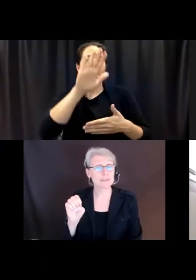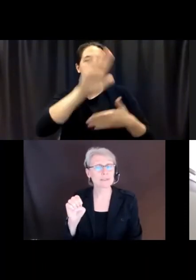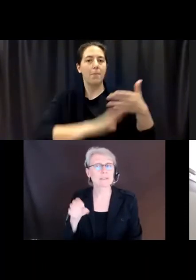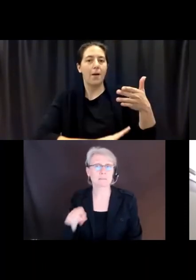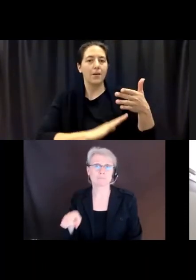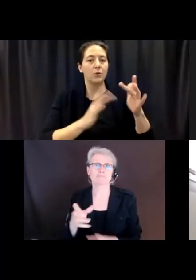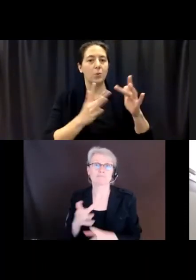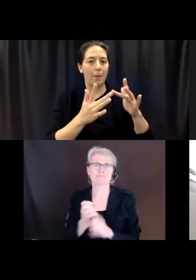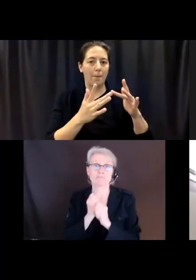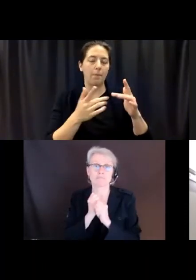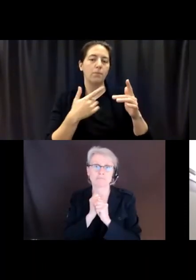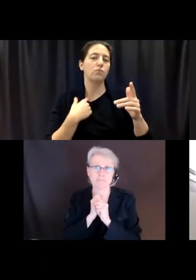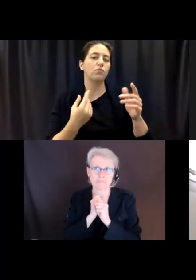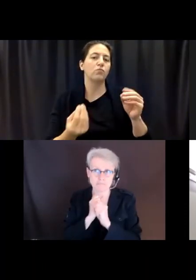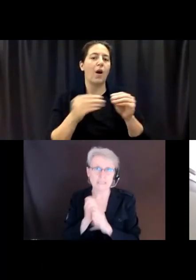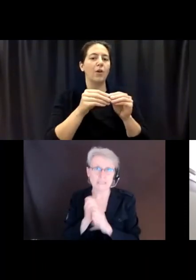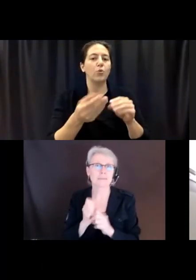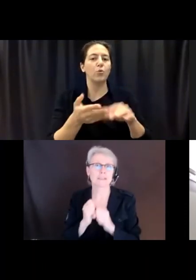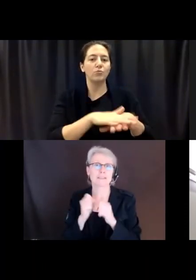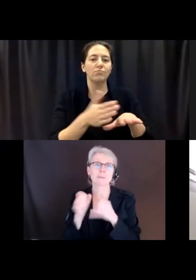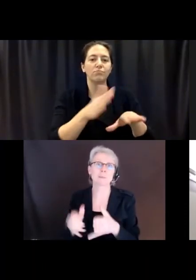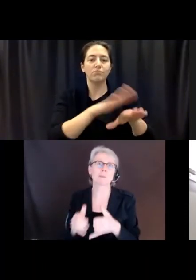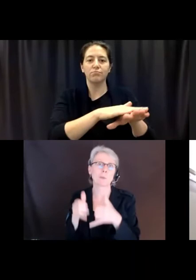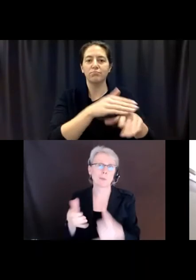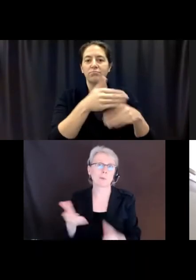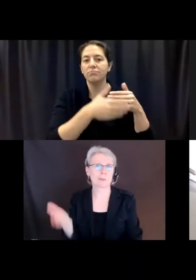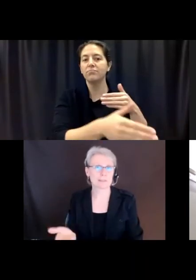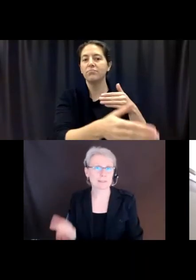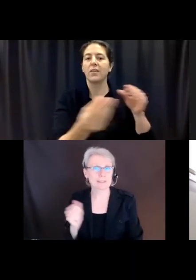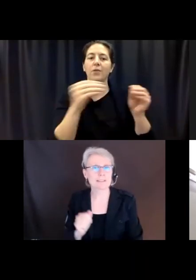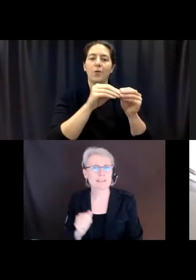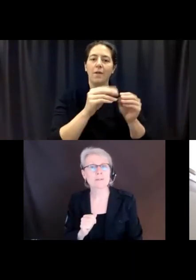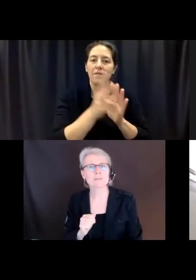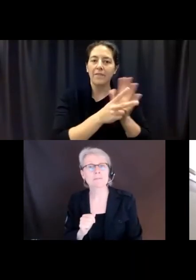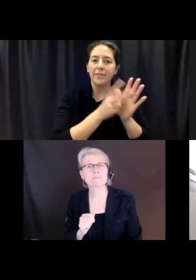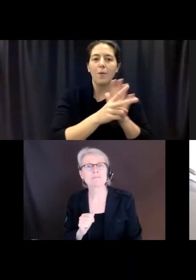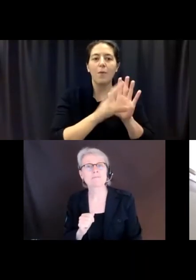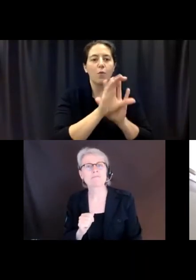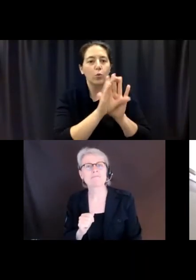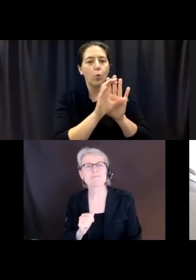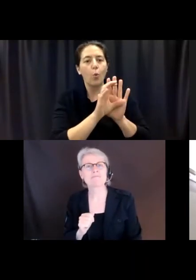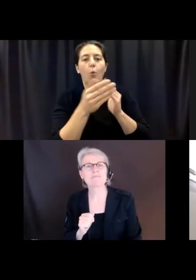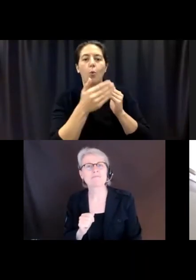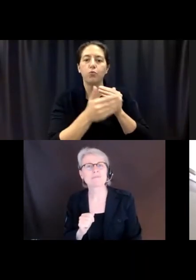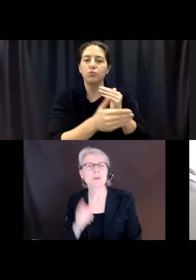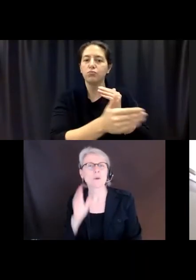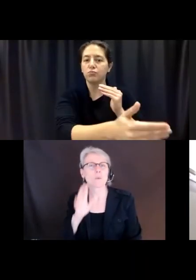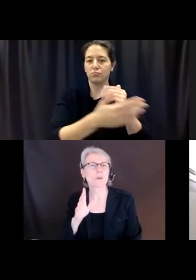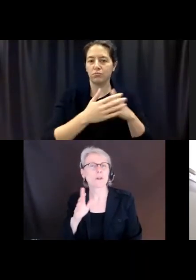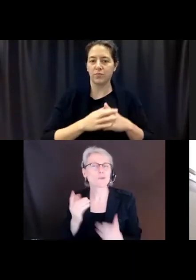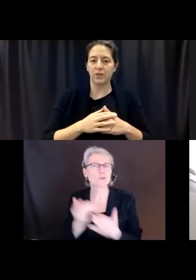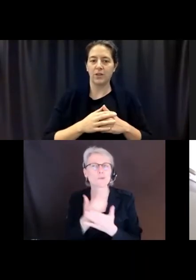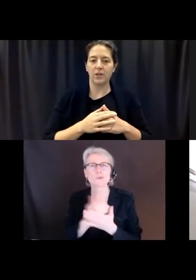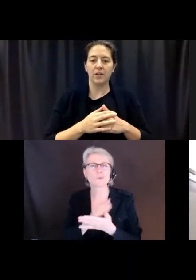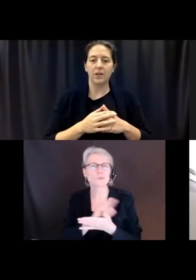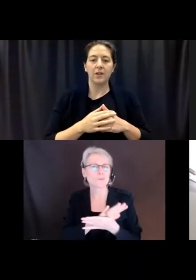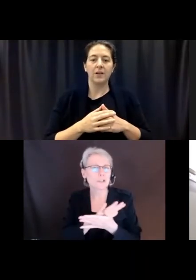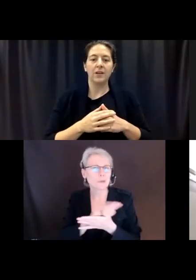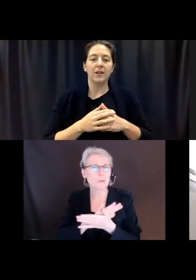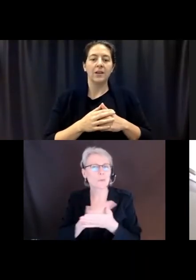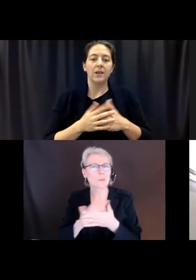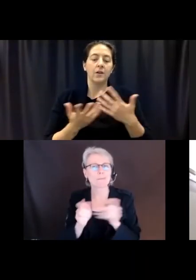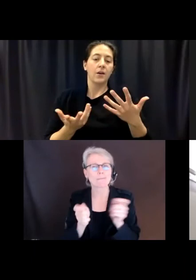RECOGNITIONS AS WELL. SO WE ARE GOING TO ADD UP SOME NEW VIDEOS IN THE FUTURE ON OUR WEBPAGE.